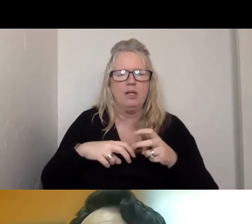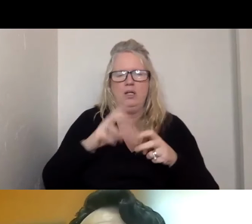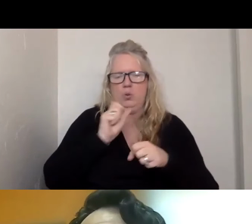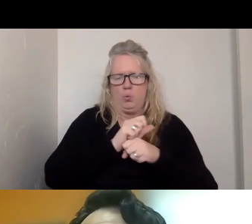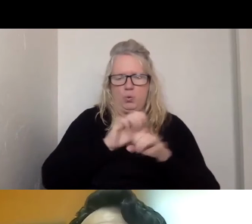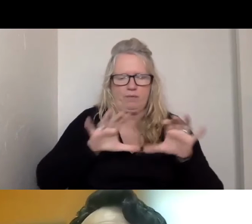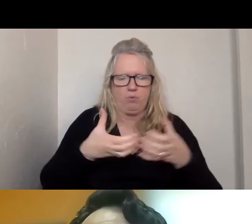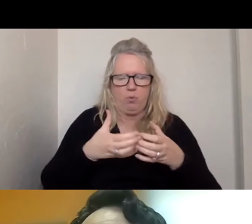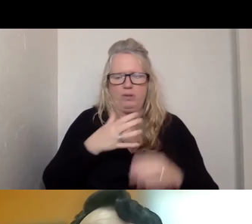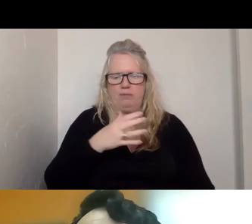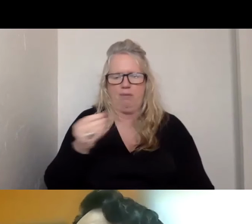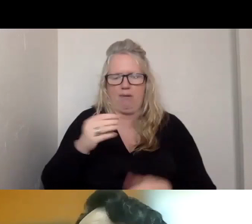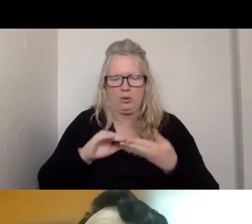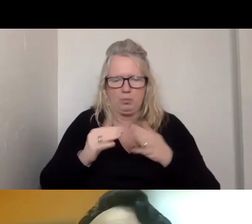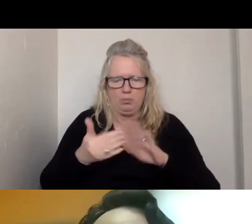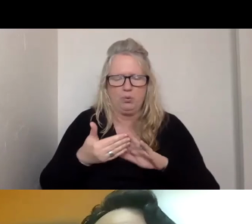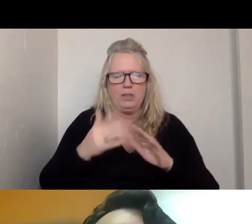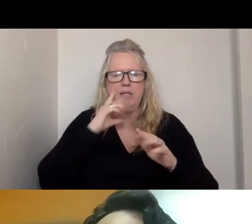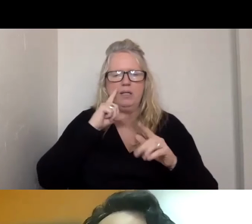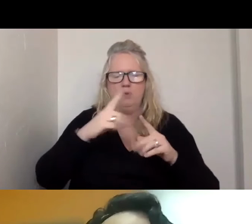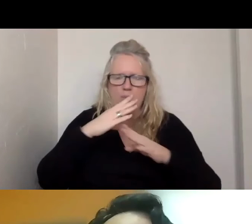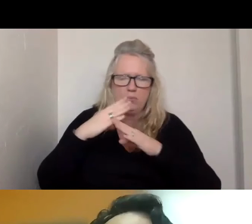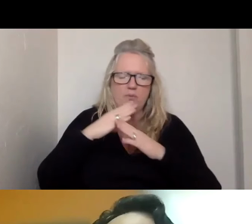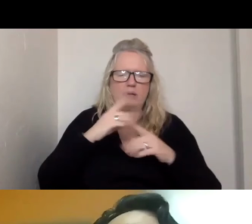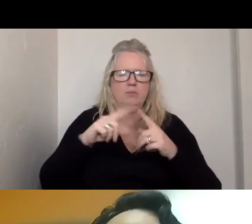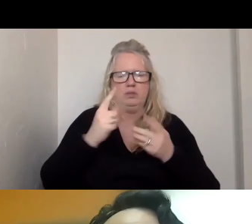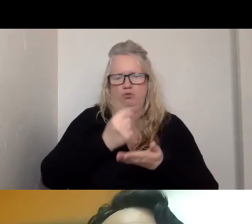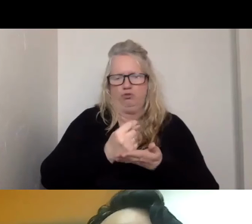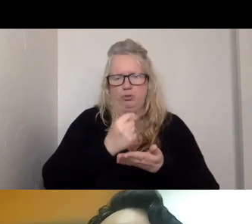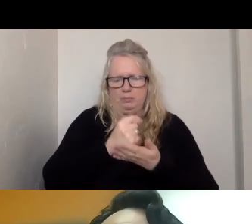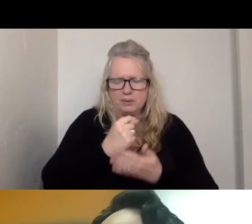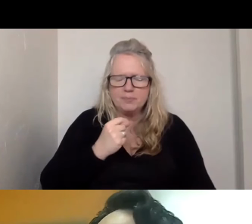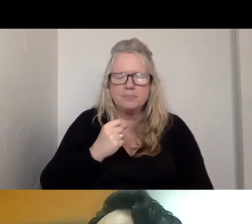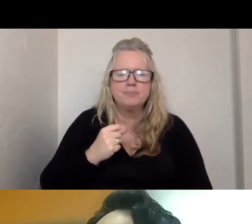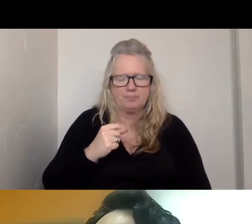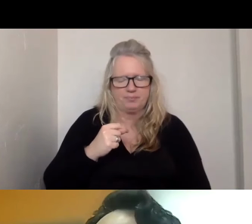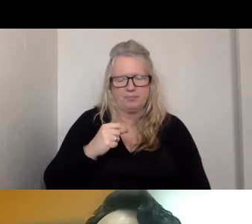COMMUNITIES WHO DO PREVENTION, RECOVERY AND SUPPORT FOR HISPANIC